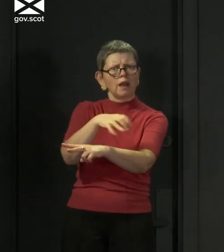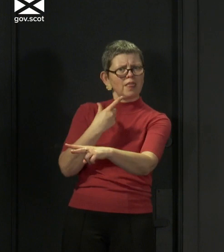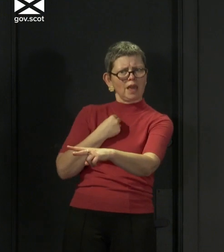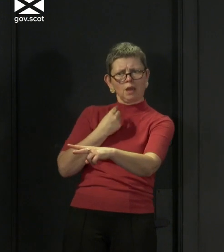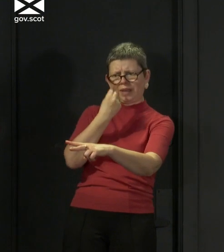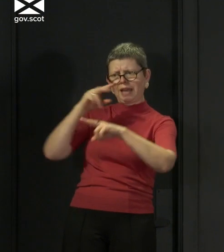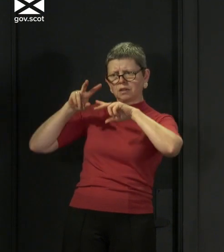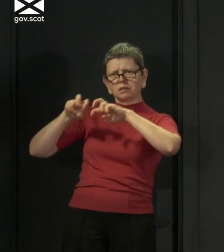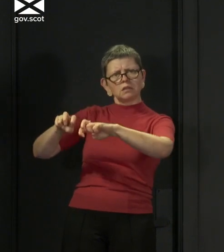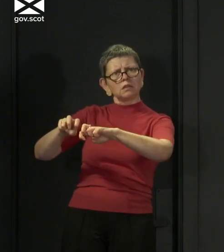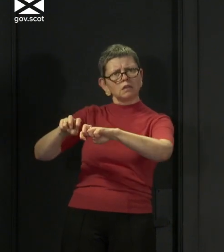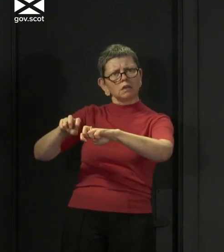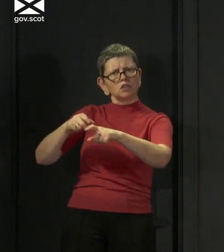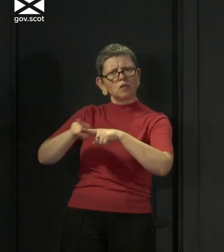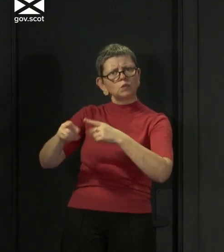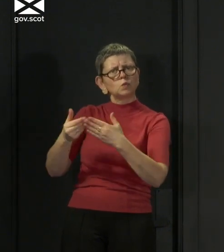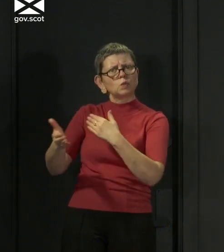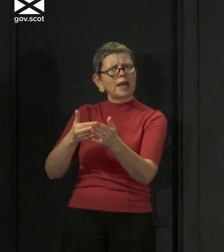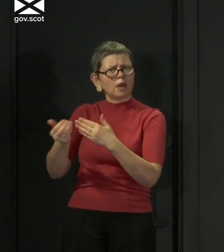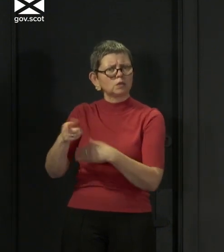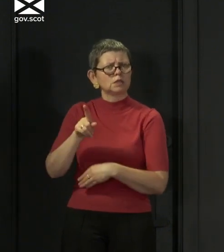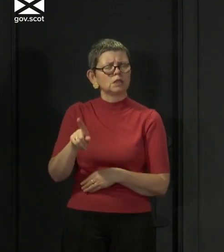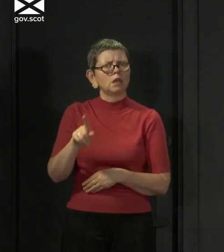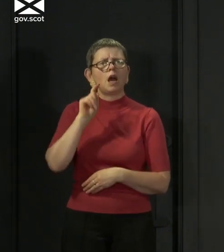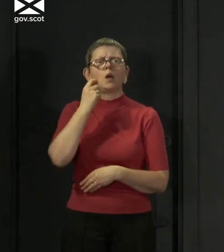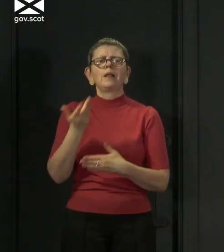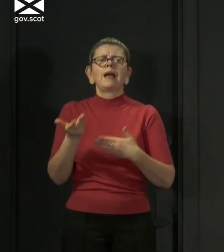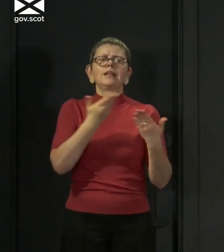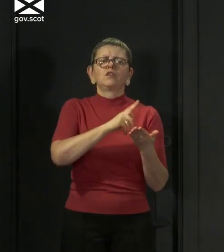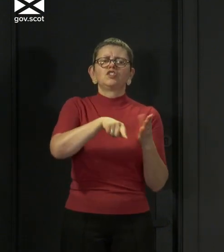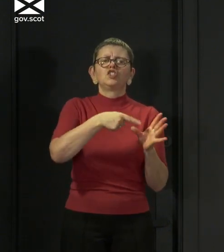rectify these issues. One of things, I will hand over to Jason in a second. One of the